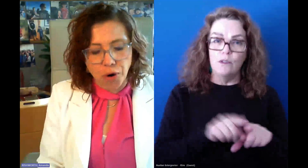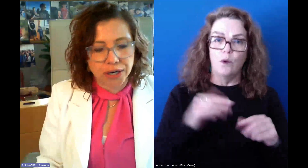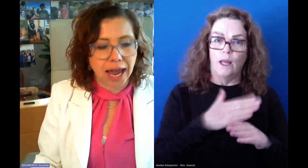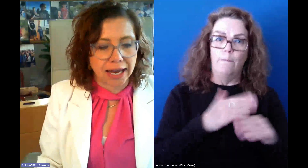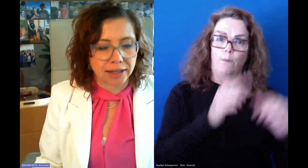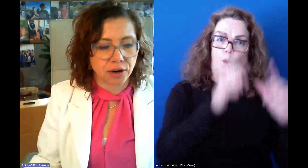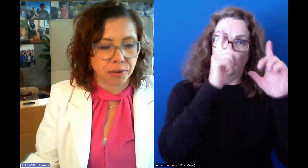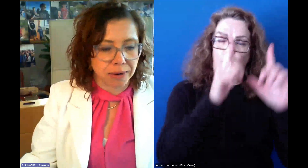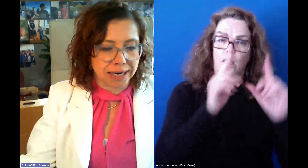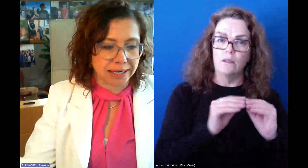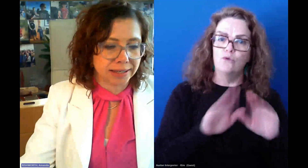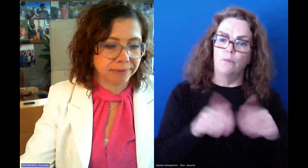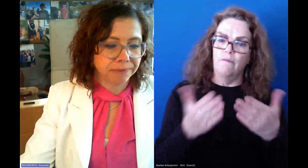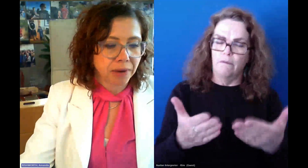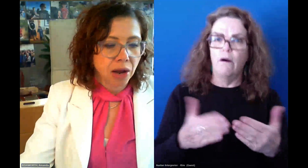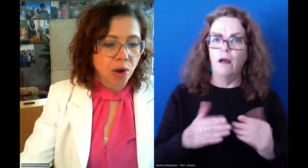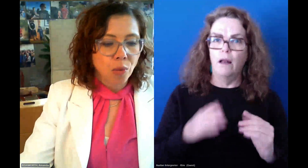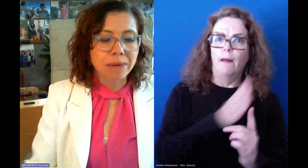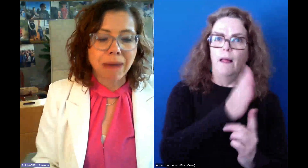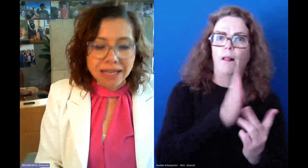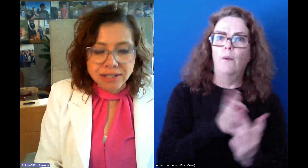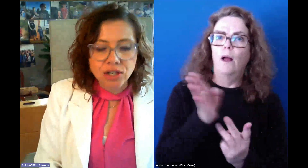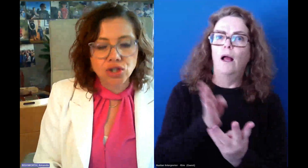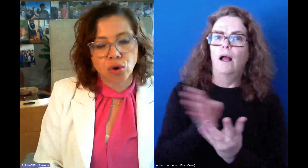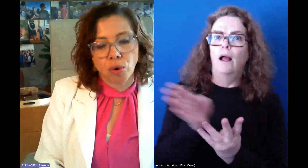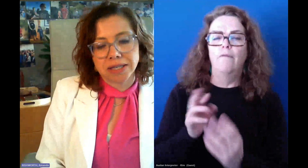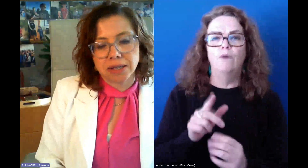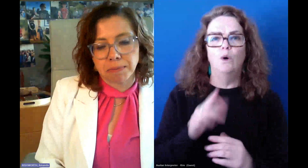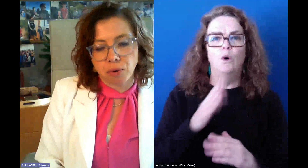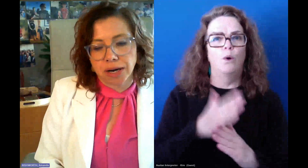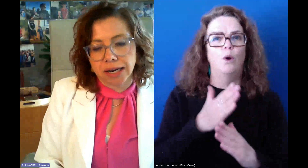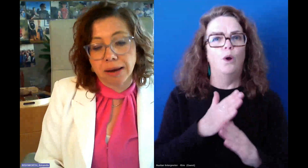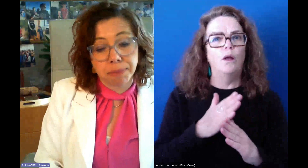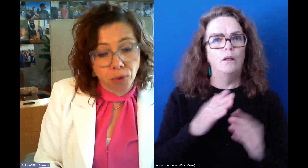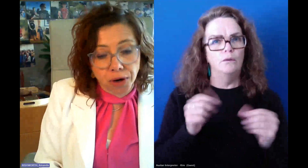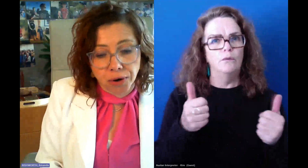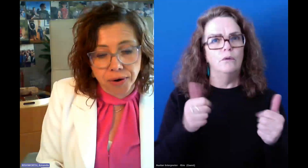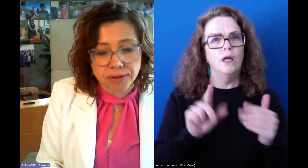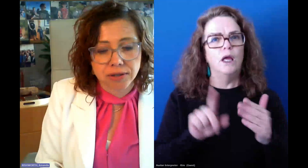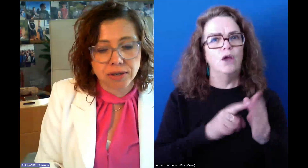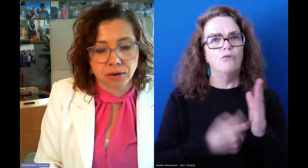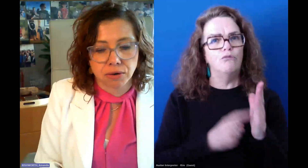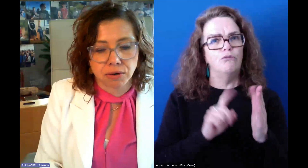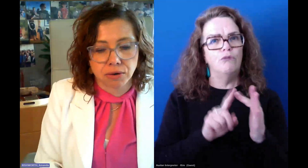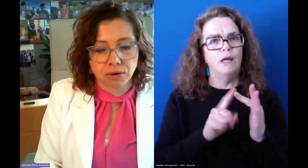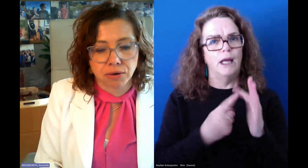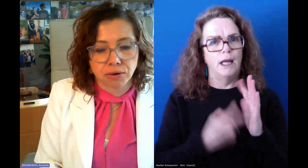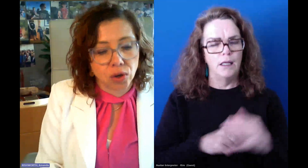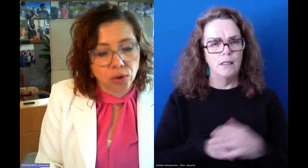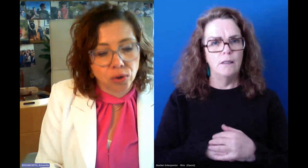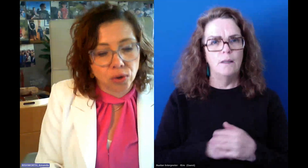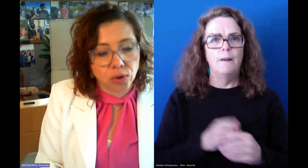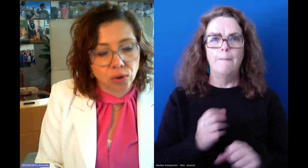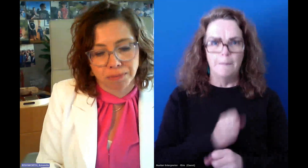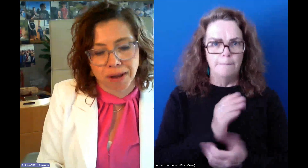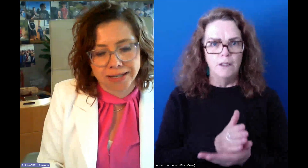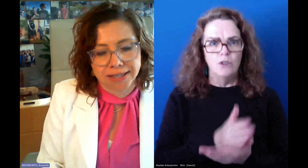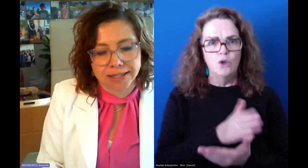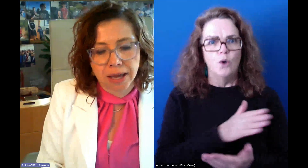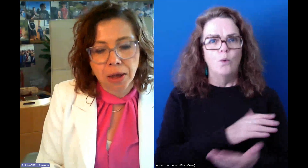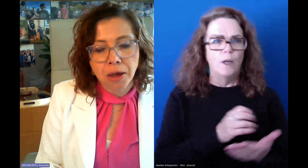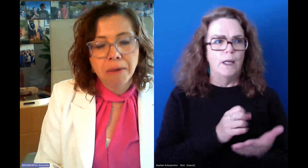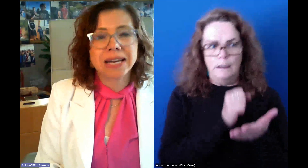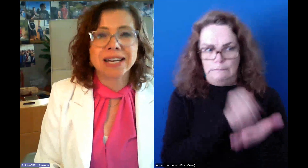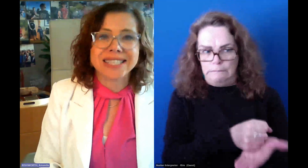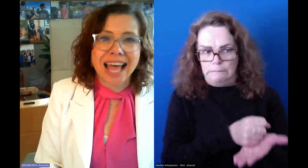work and careers. We must ensure we're supporting employers to create inclusive workplaces because